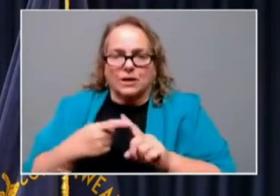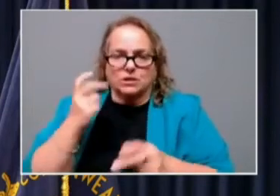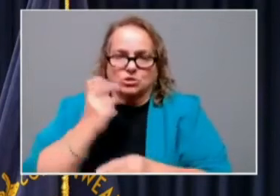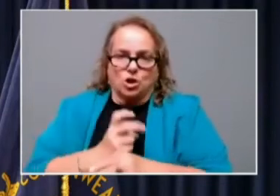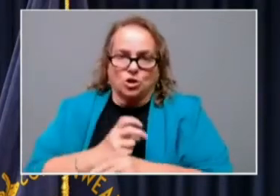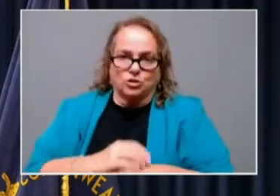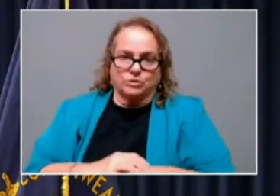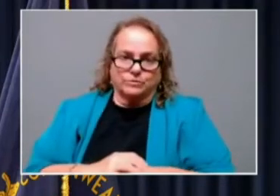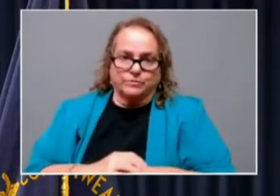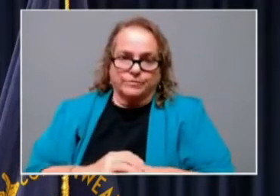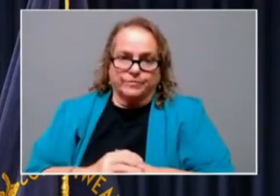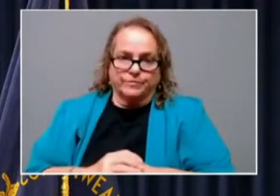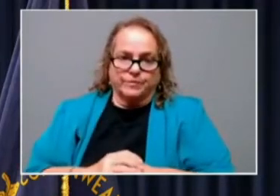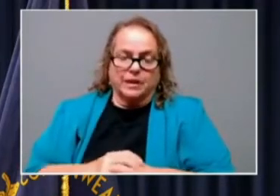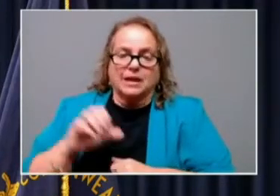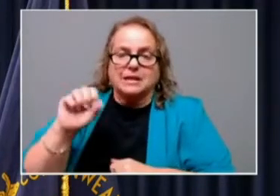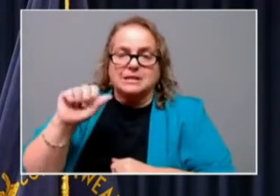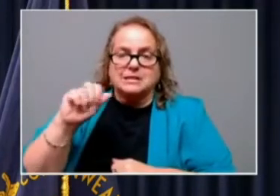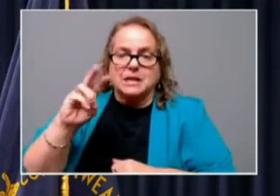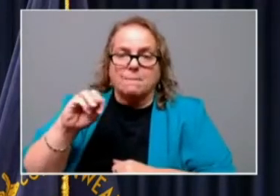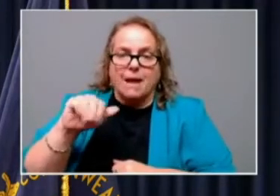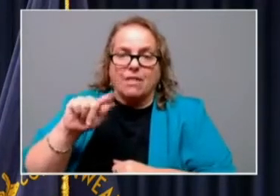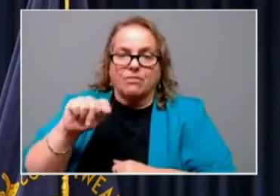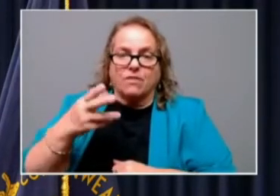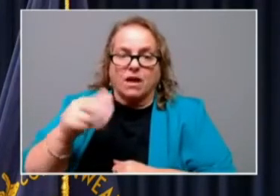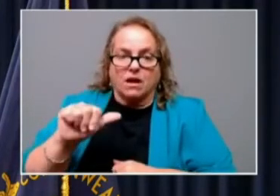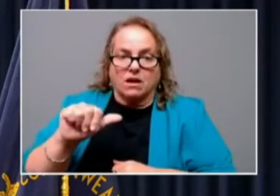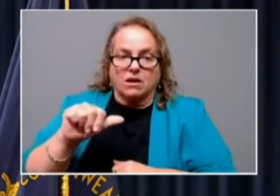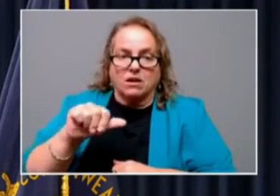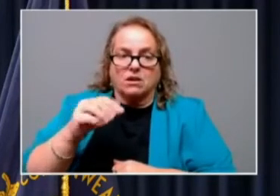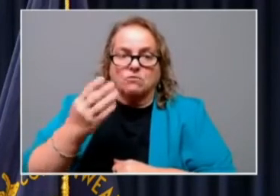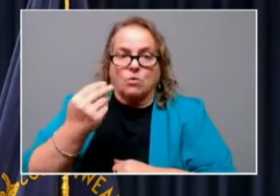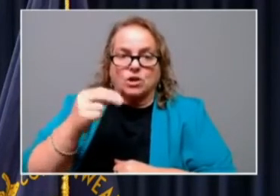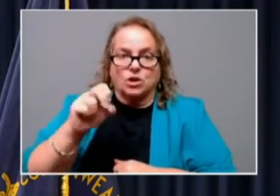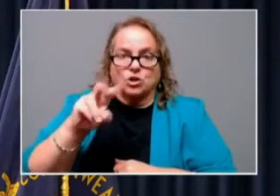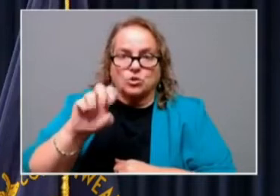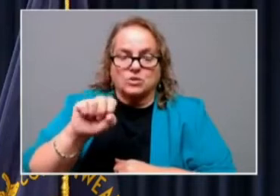Samantha Johnson 14 News. W. F. E. Evansville.